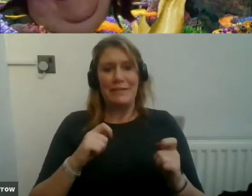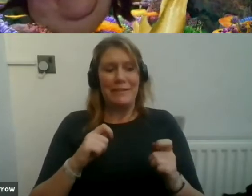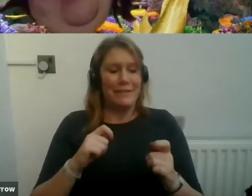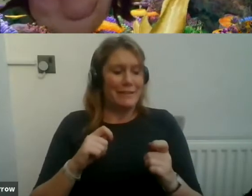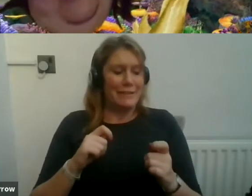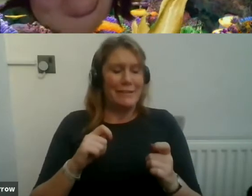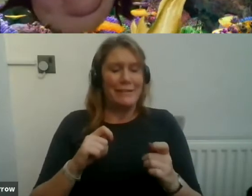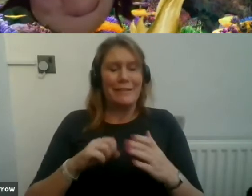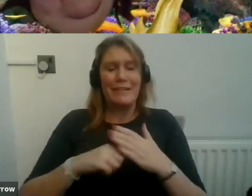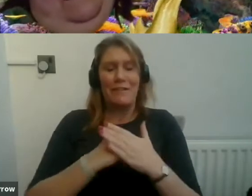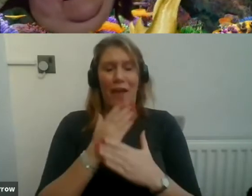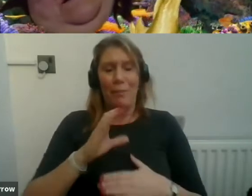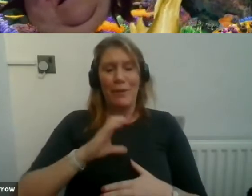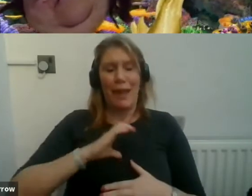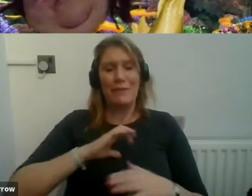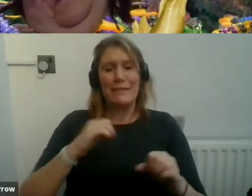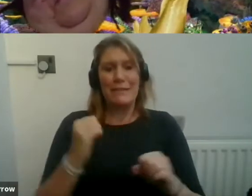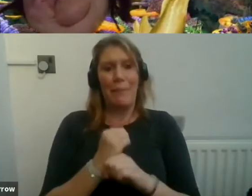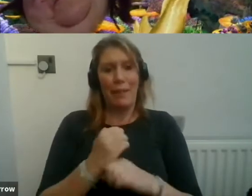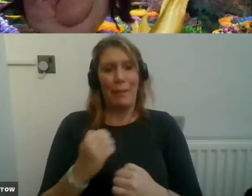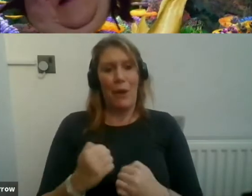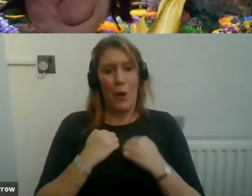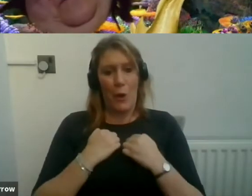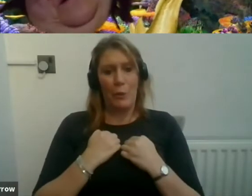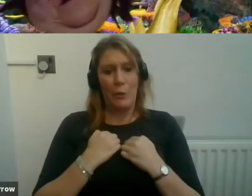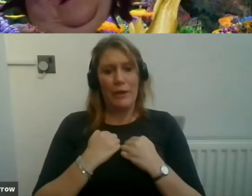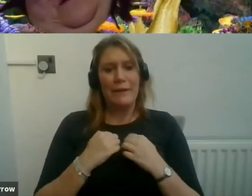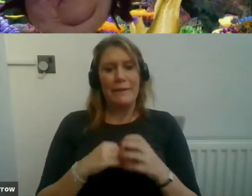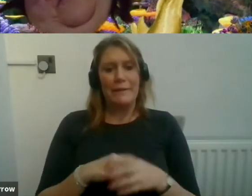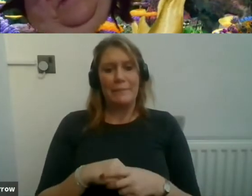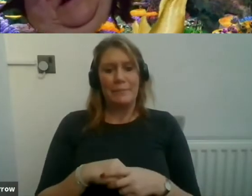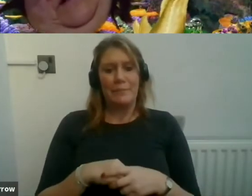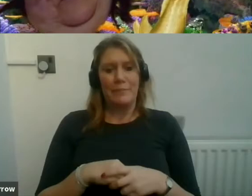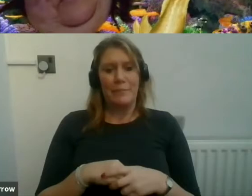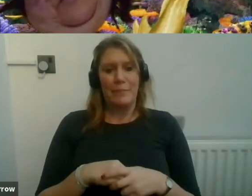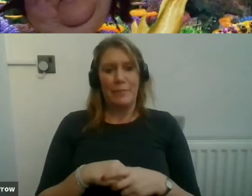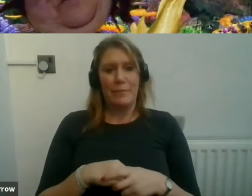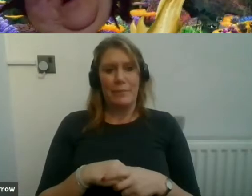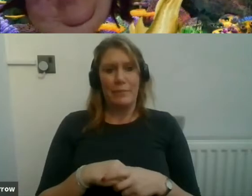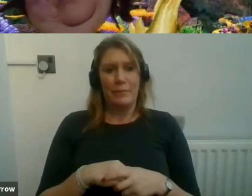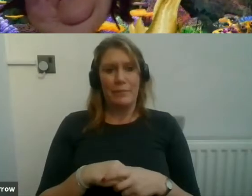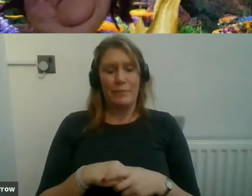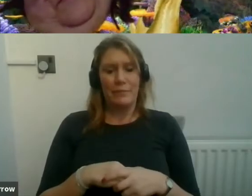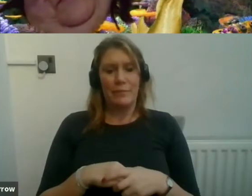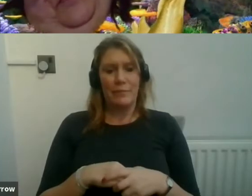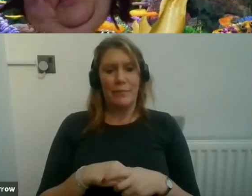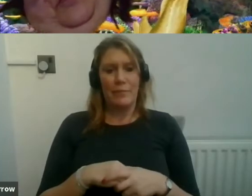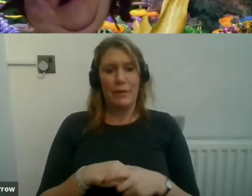our own, if you like. The idea that Vici had of them. As individuals. So again